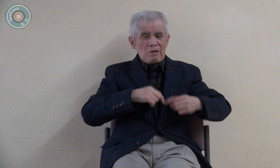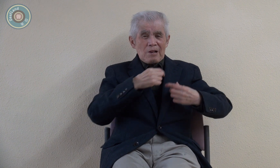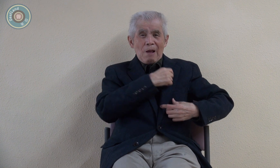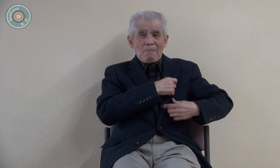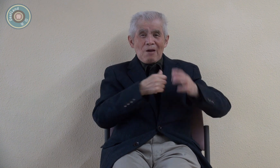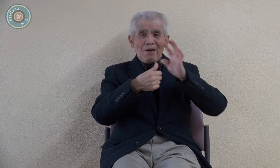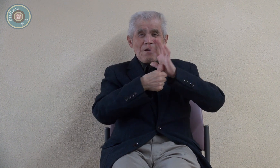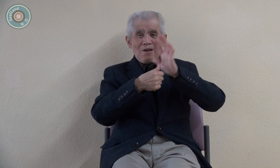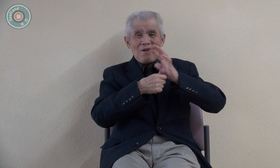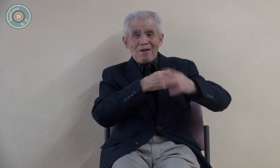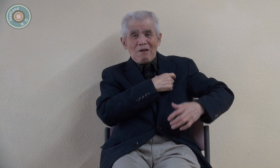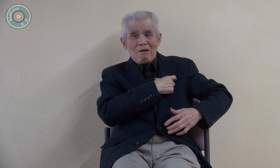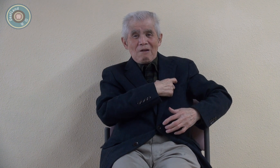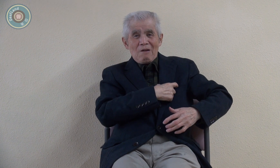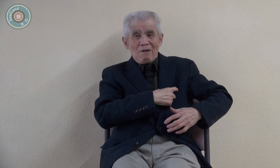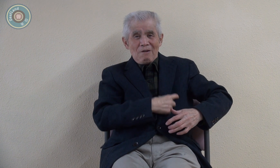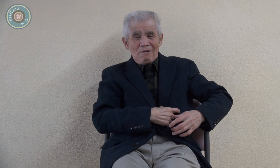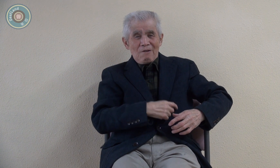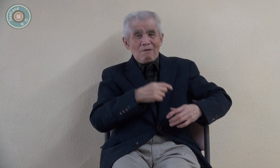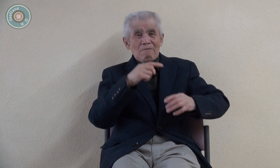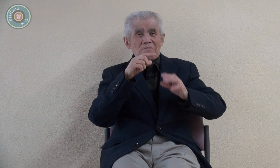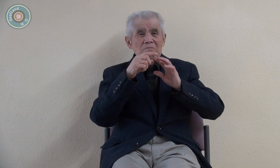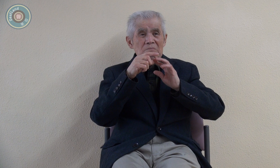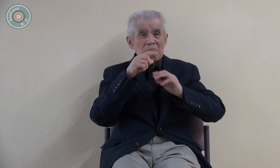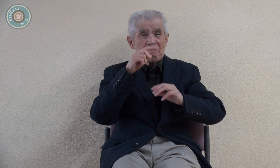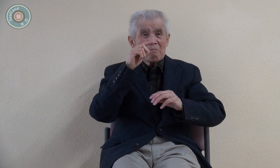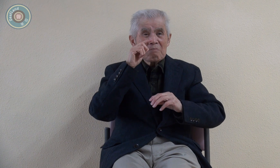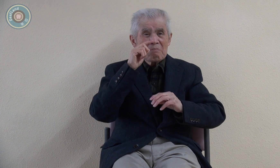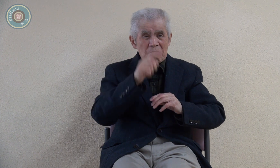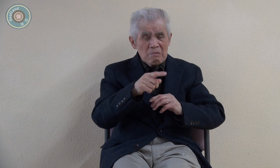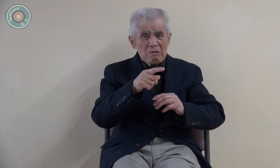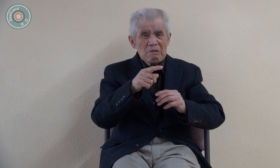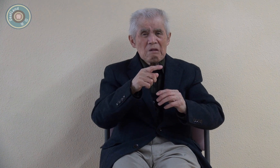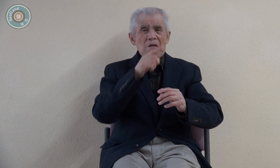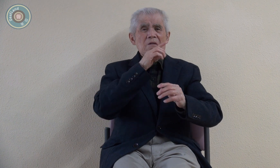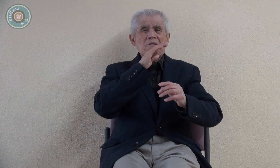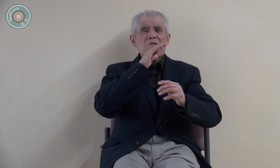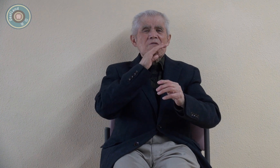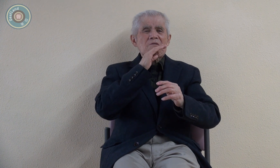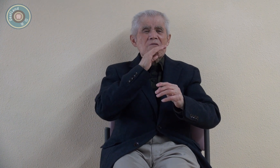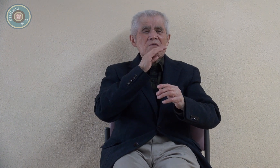When she saw the nametag on his chest, she finally realized it was her own child